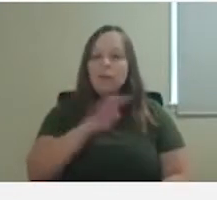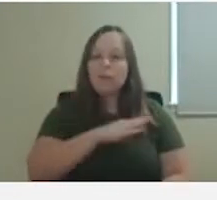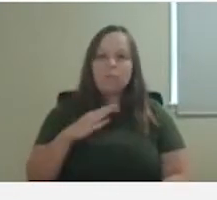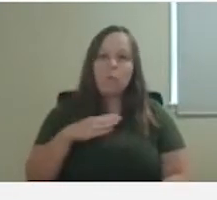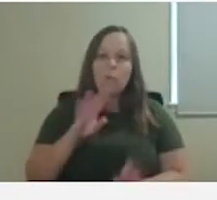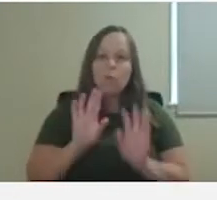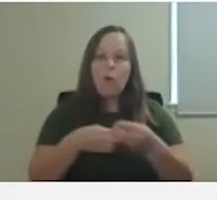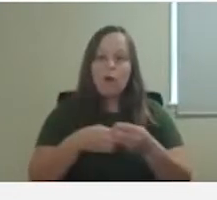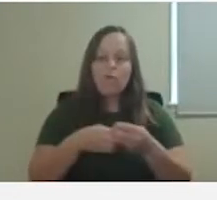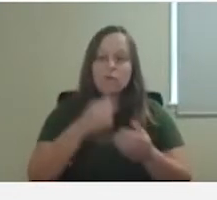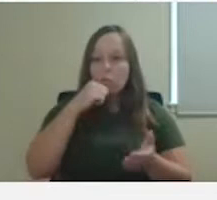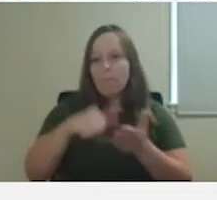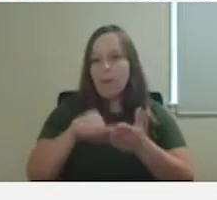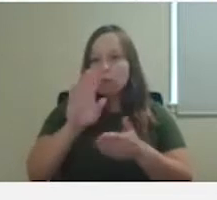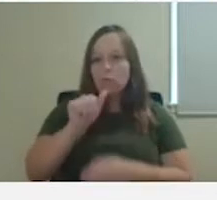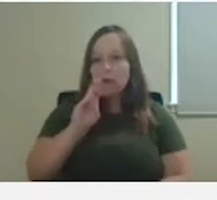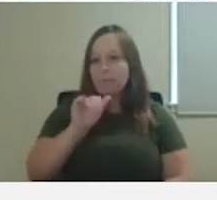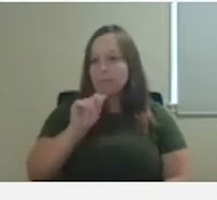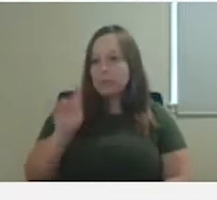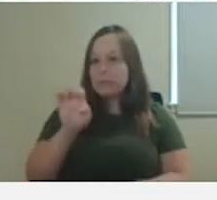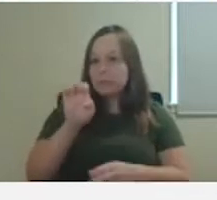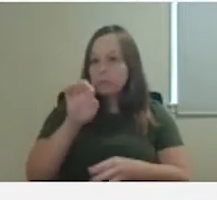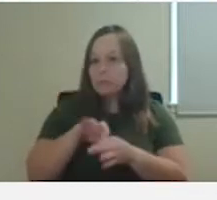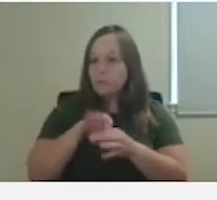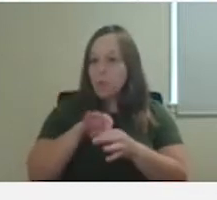will mail you your absentee ballot.